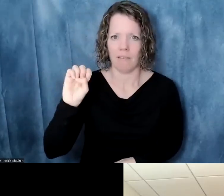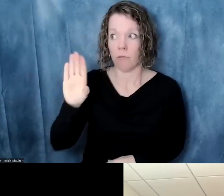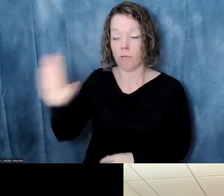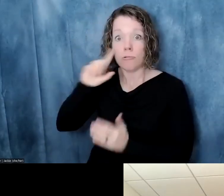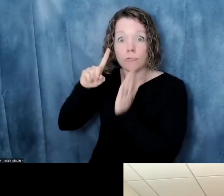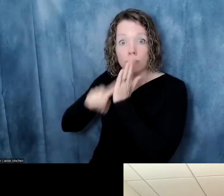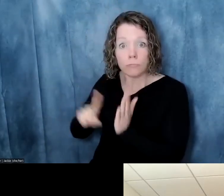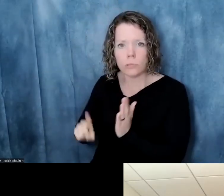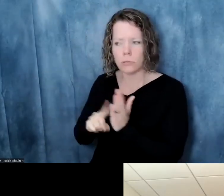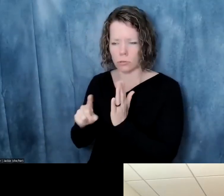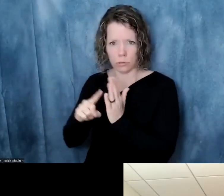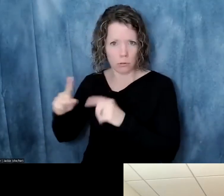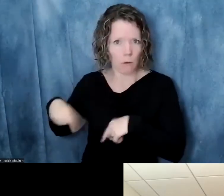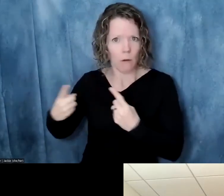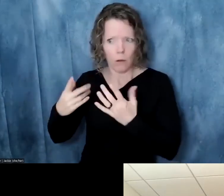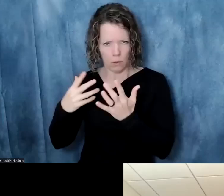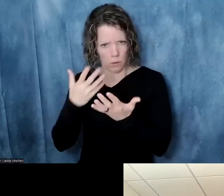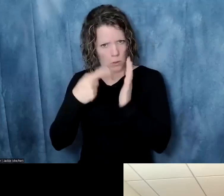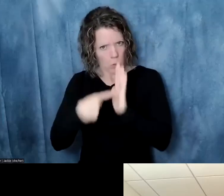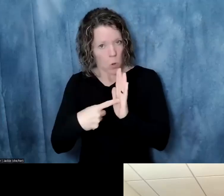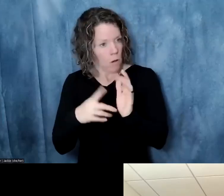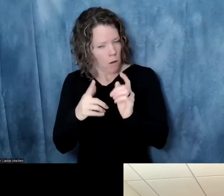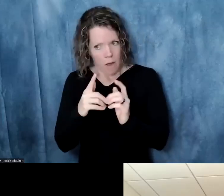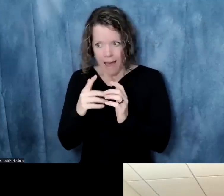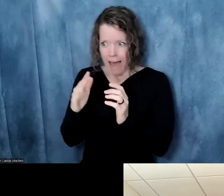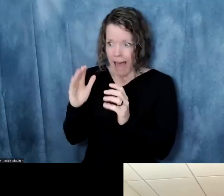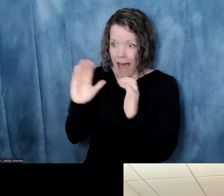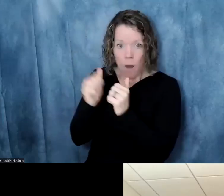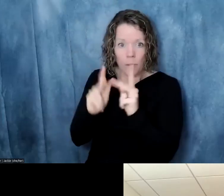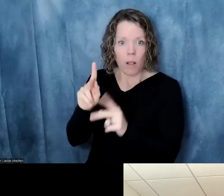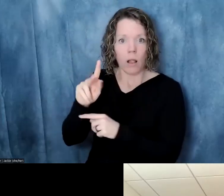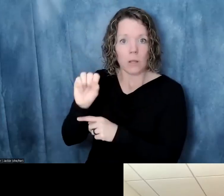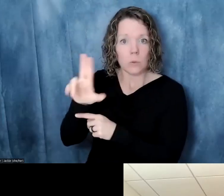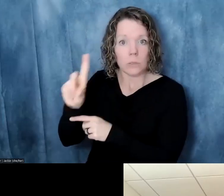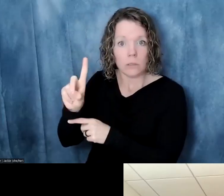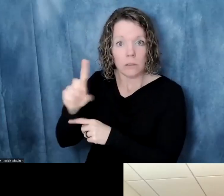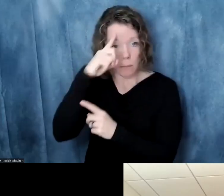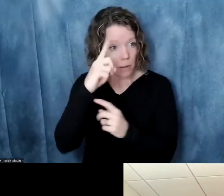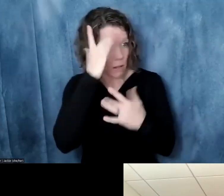individuals with substance use disorders, those with mental illness, and those with both. And we